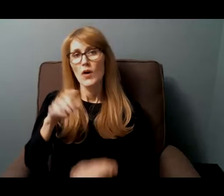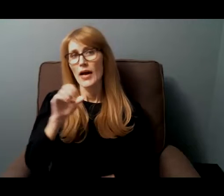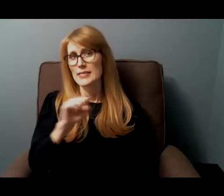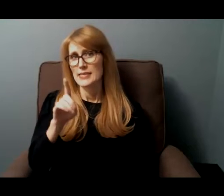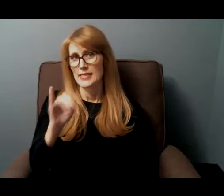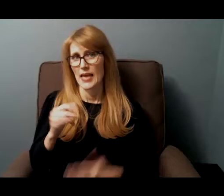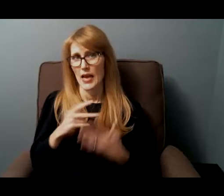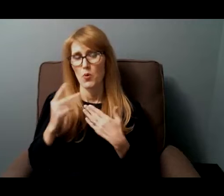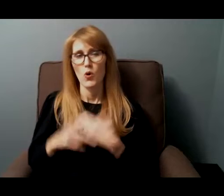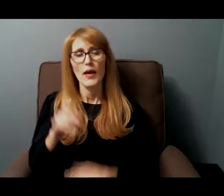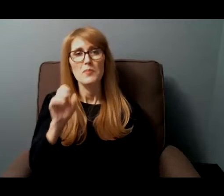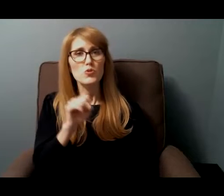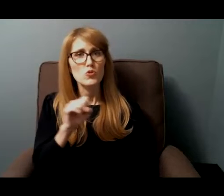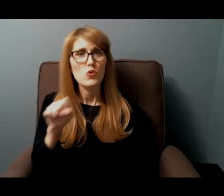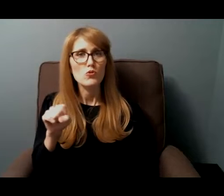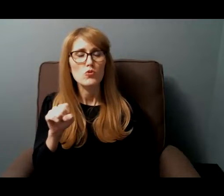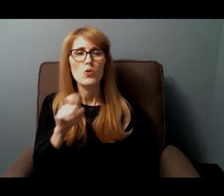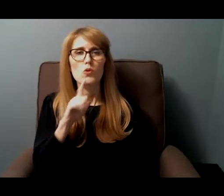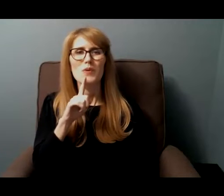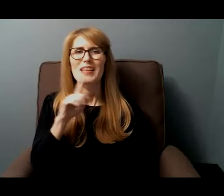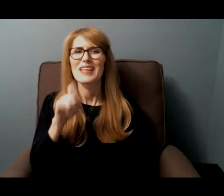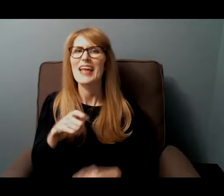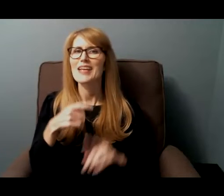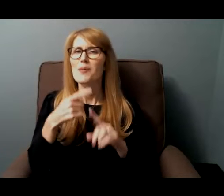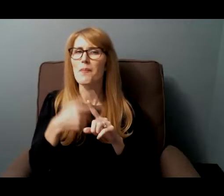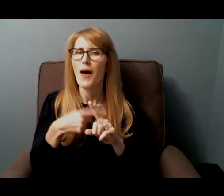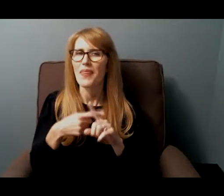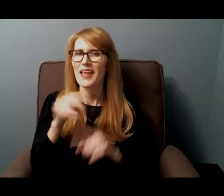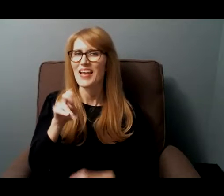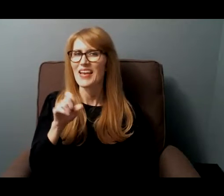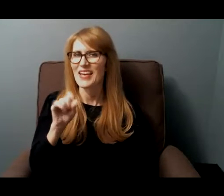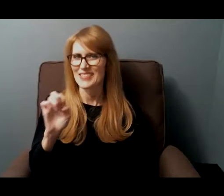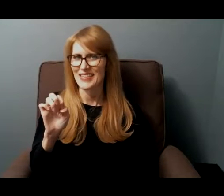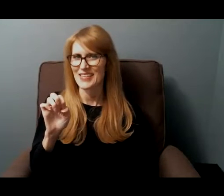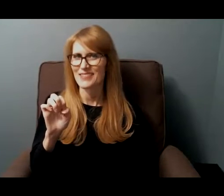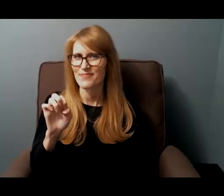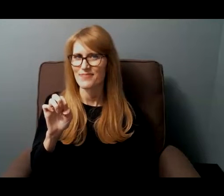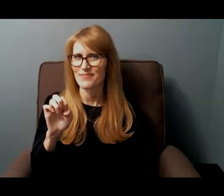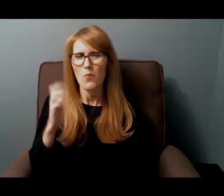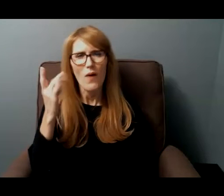really needs the monthly NESE amount so that they can figure out if a person's used a Trial